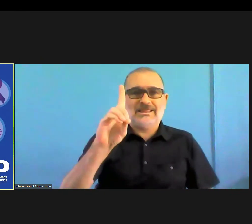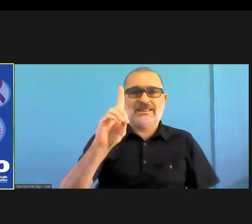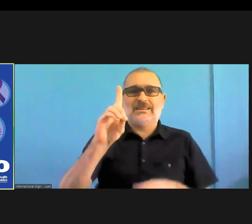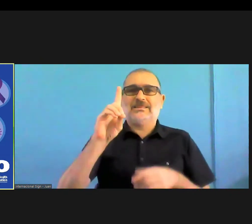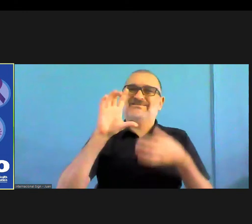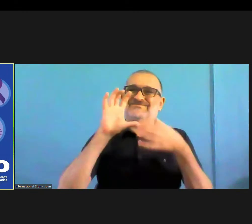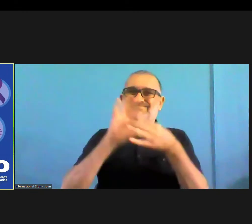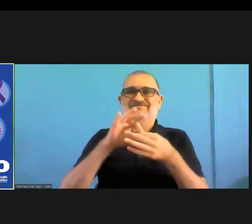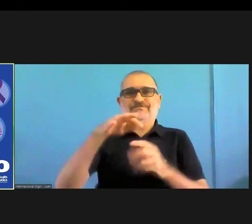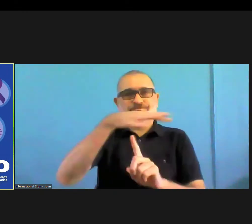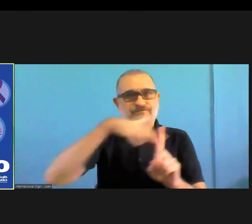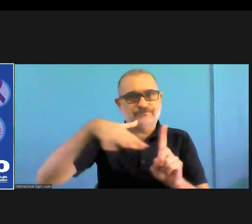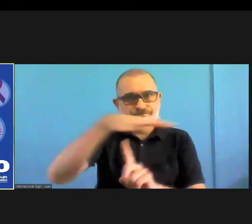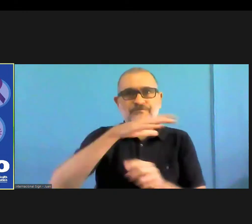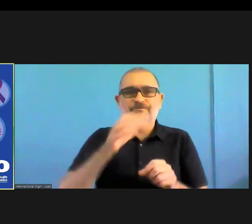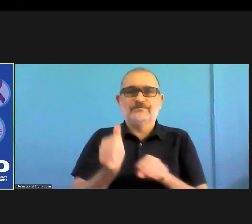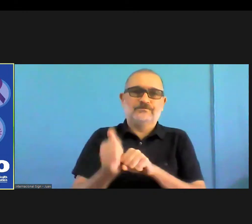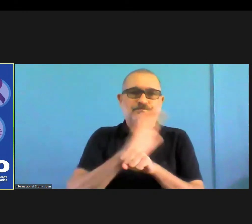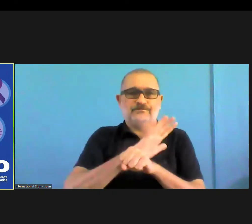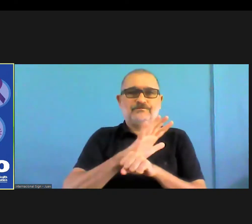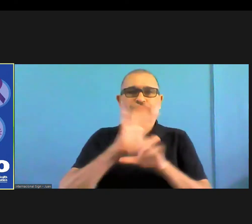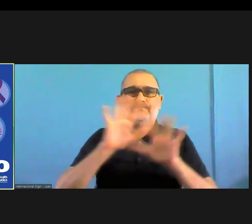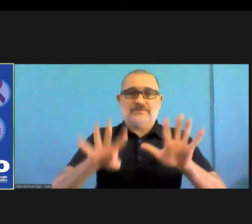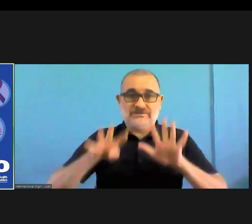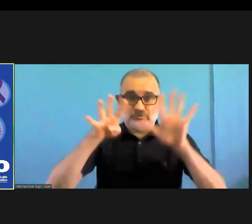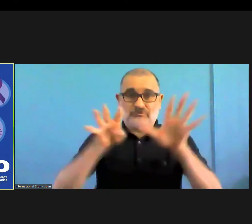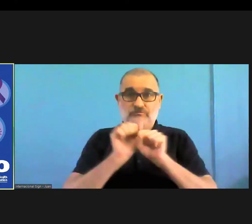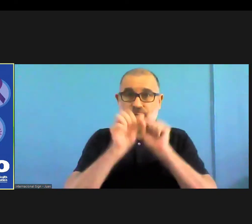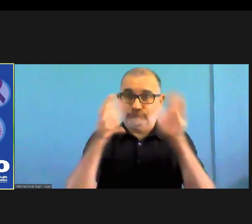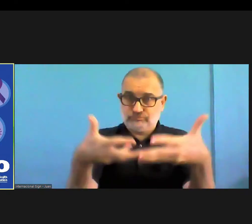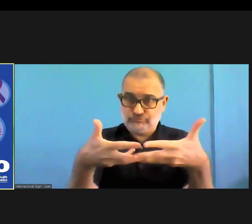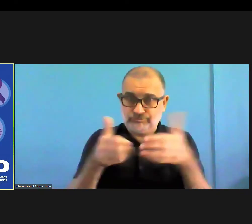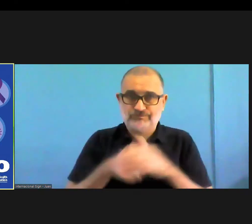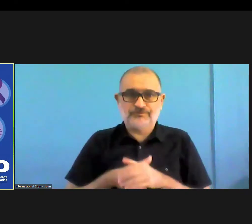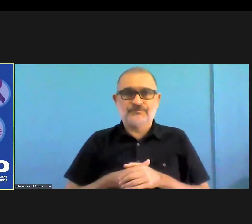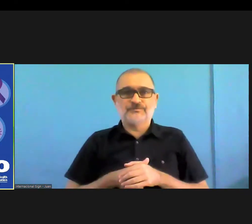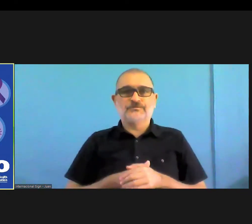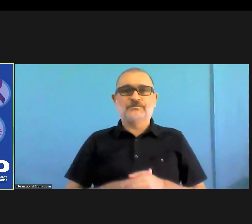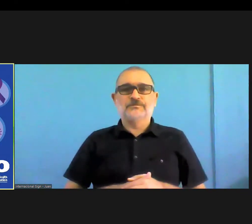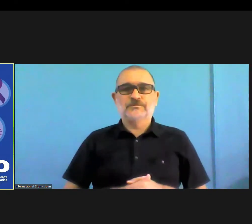Our Minister of health and social welfare of Paraguay,